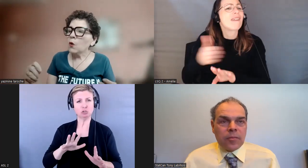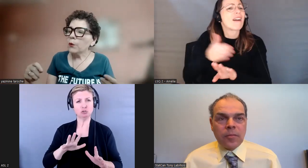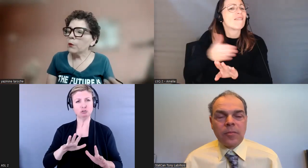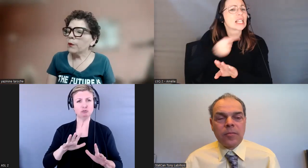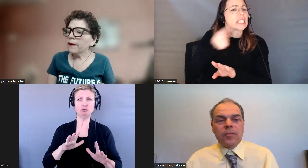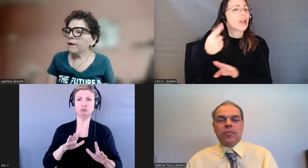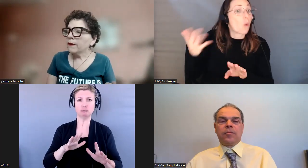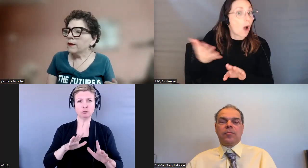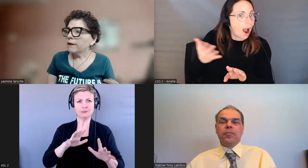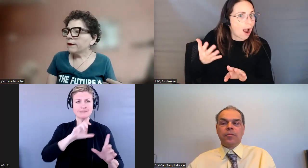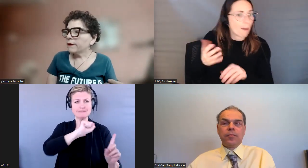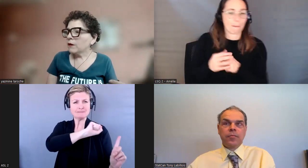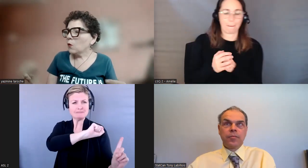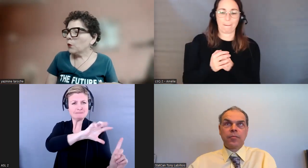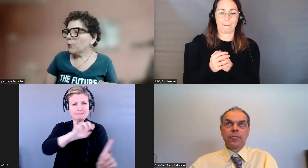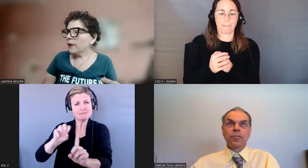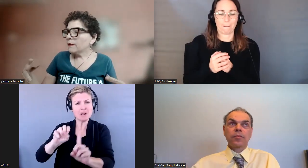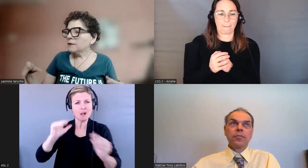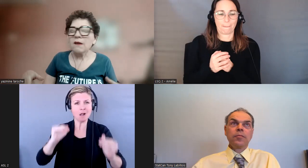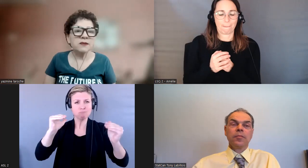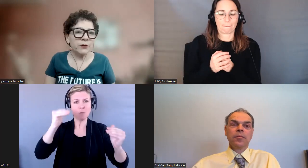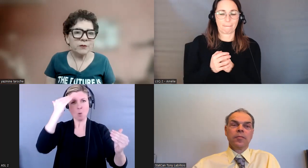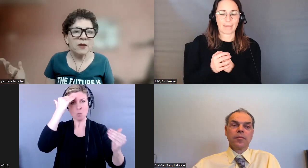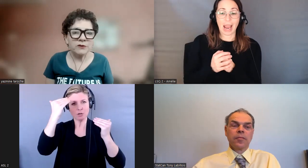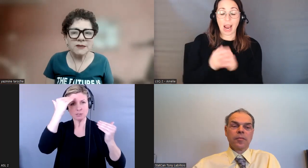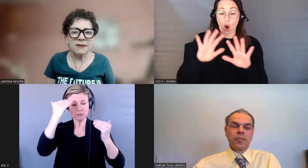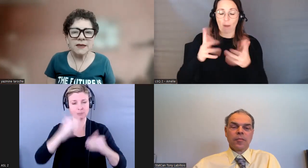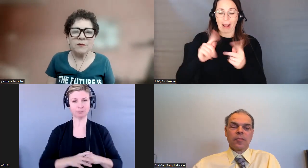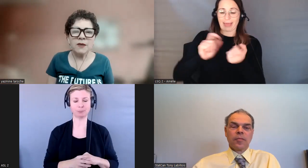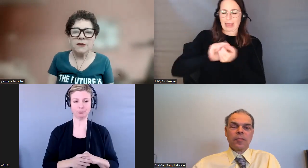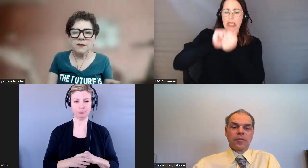in the past we couldn't